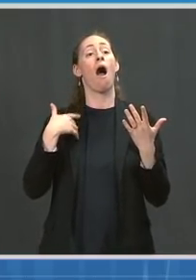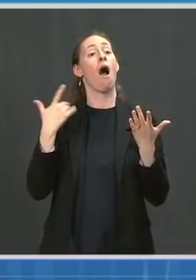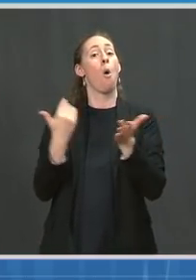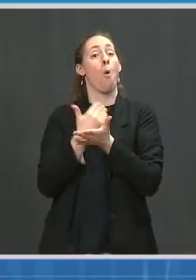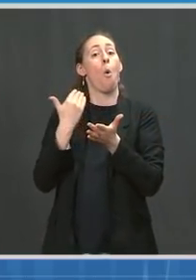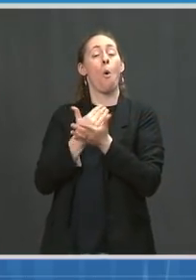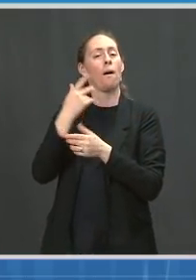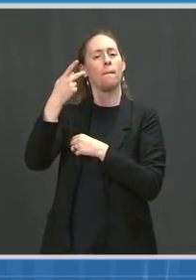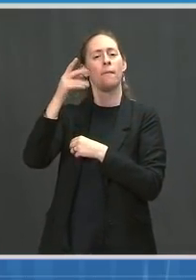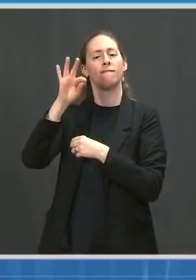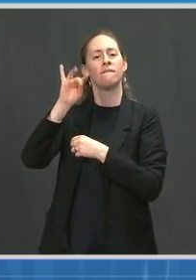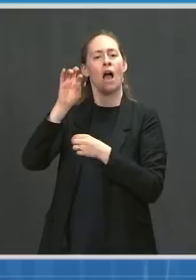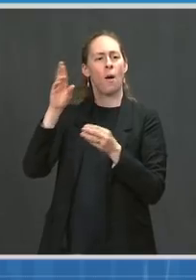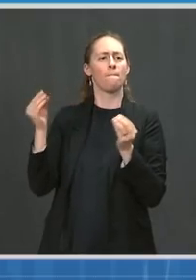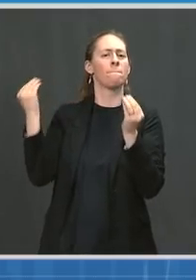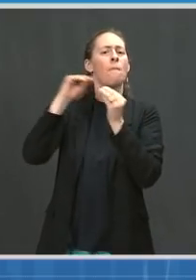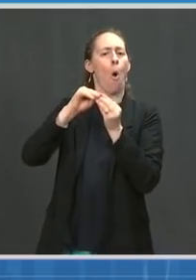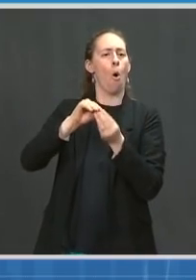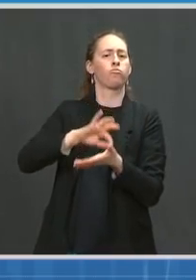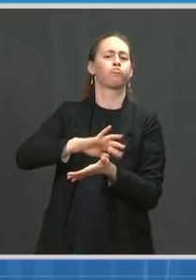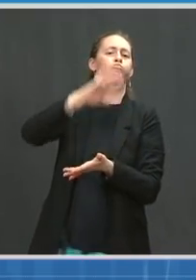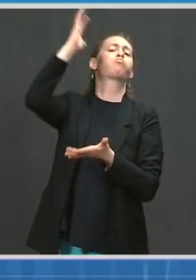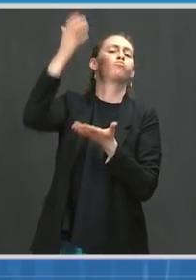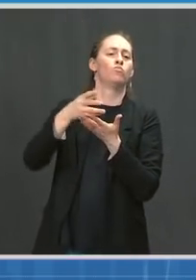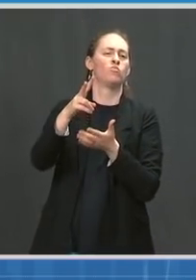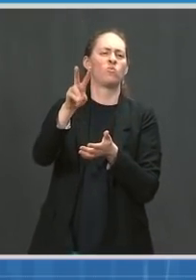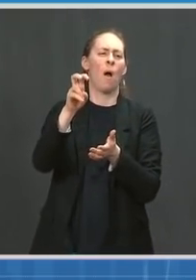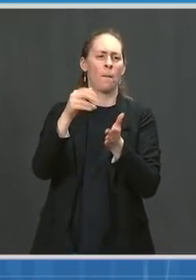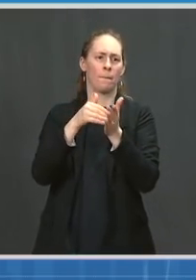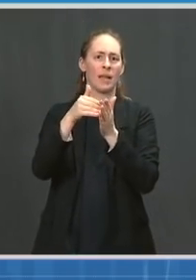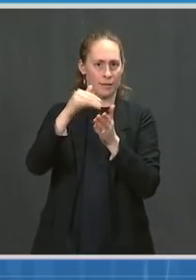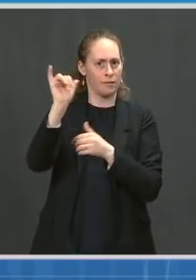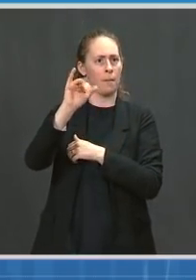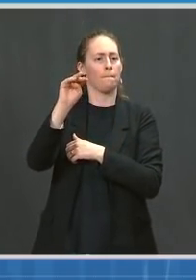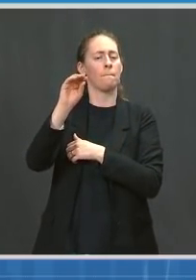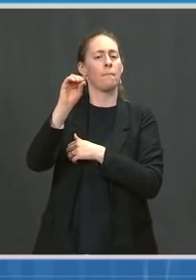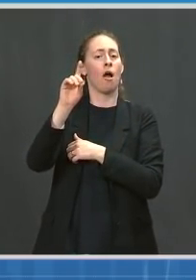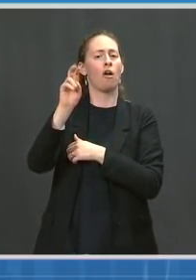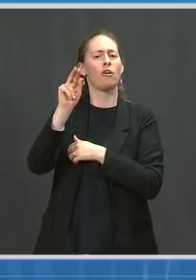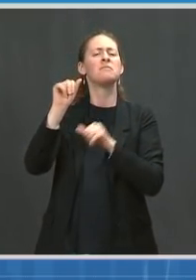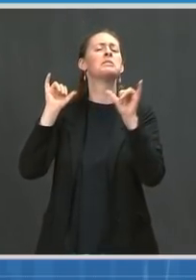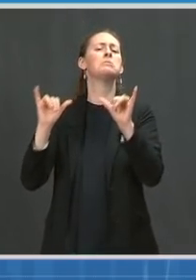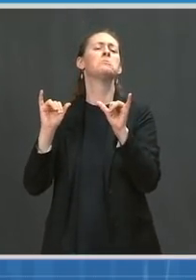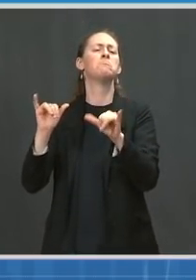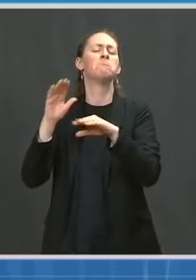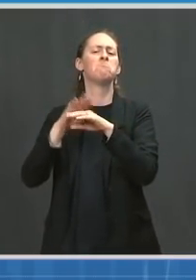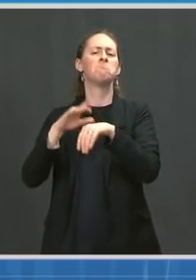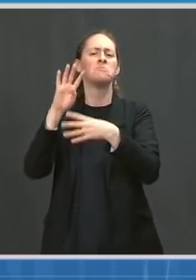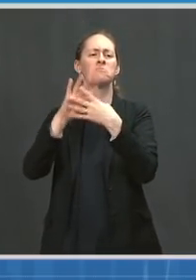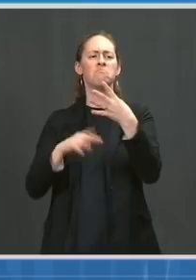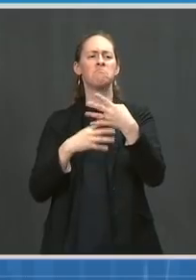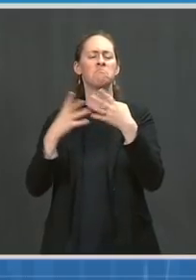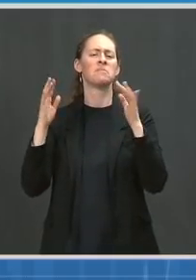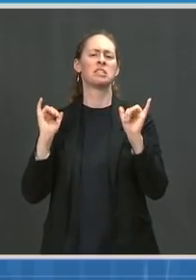before the end of May, and Moderna stays -- it remains on track. And, you know, we are on track